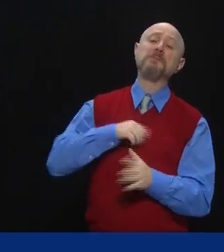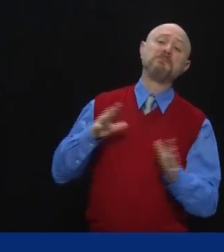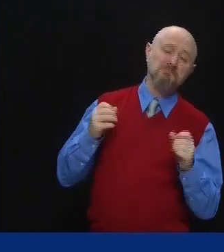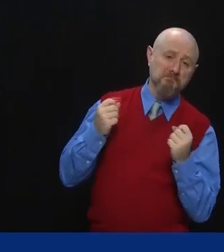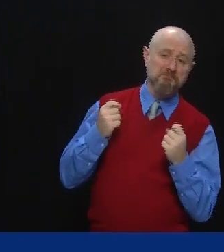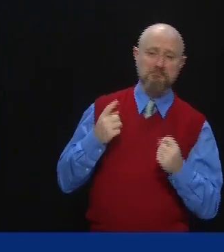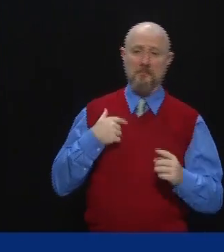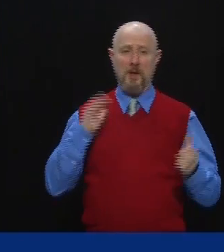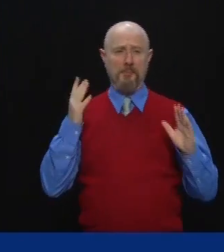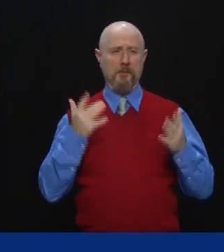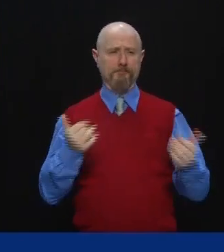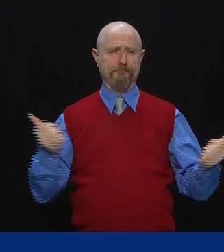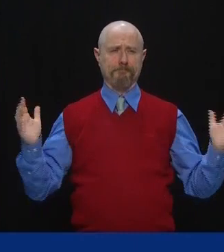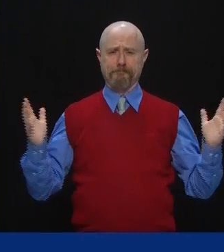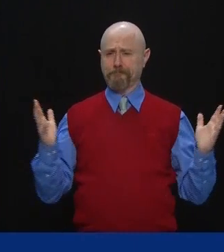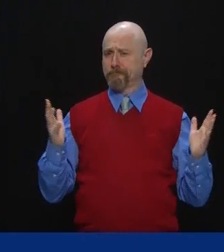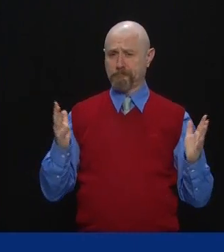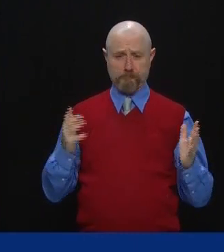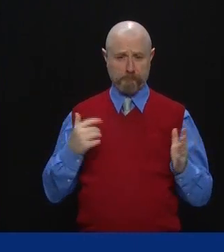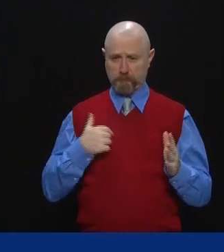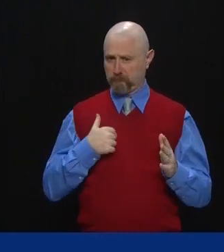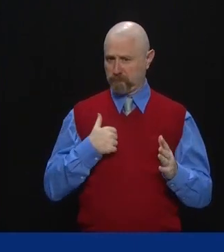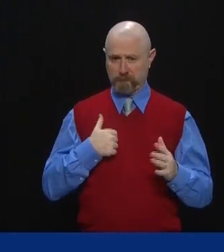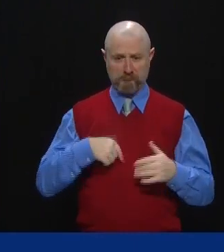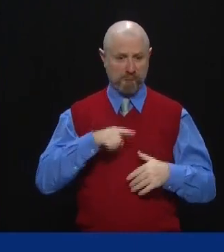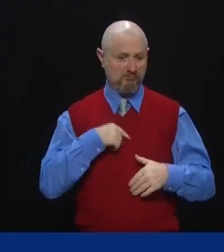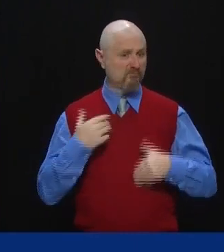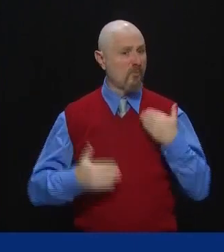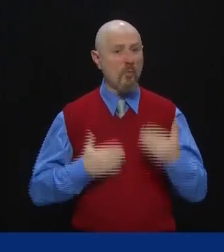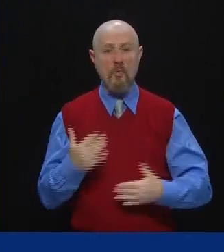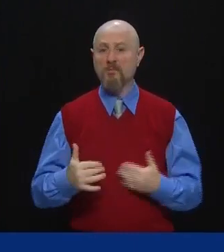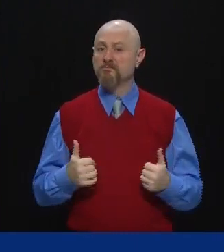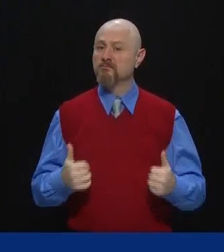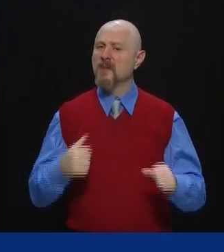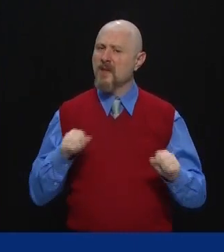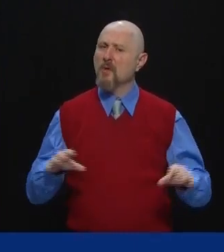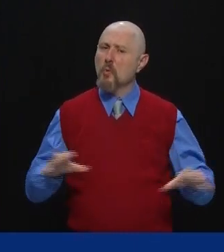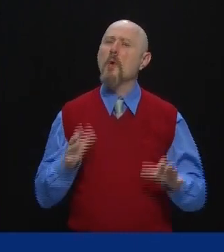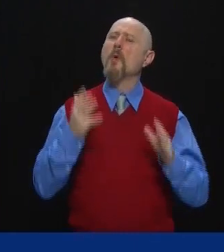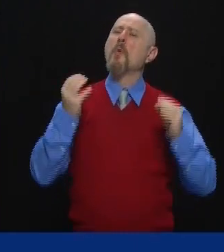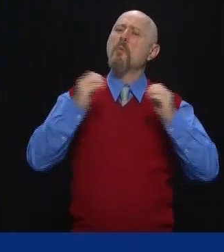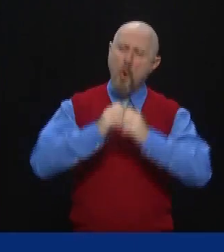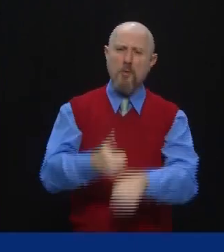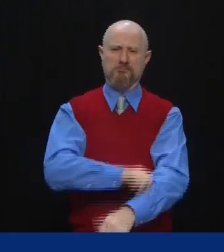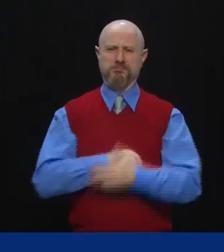ONES MIGHT BE A LITTLE AHEAD OF US. LARGER STATES, WE ARE DOING A REALLY GOOD JOB IN TERMS OF GETTING TESTING OUT.